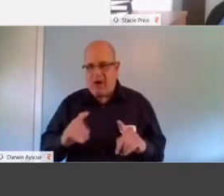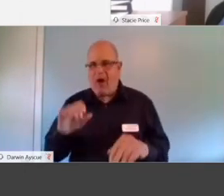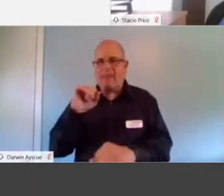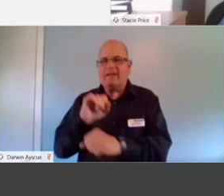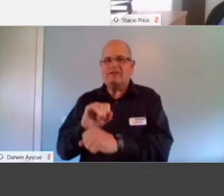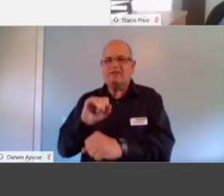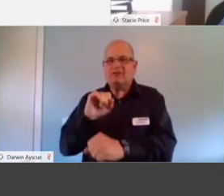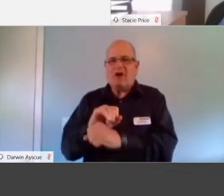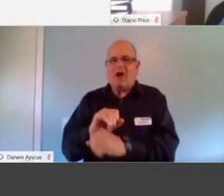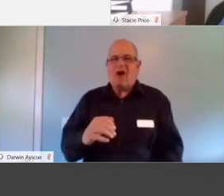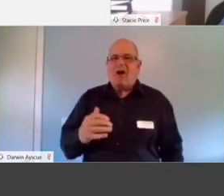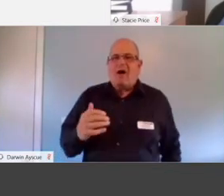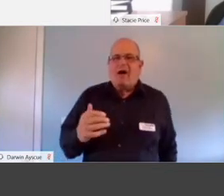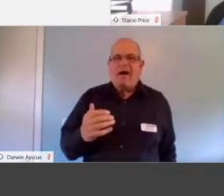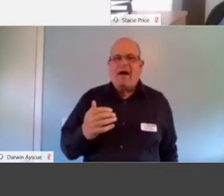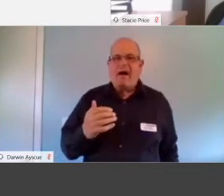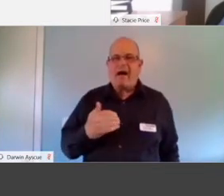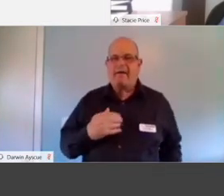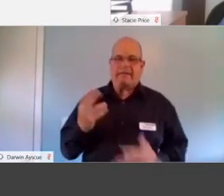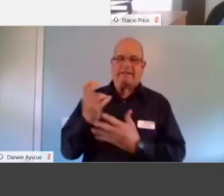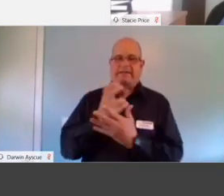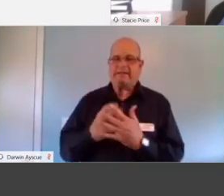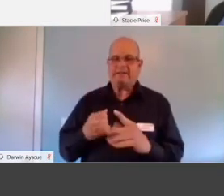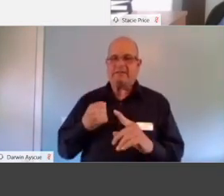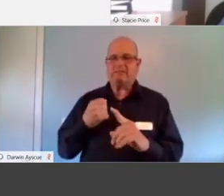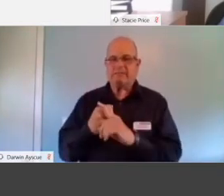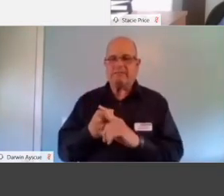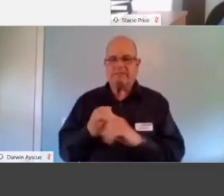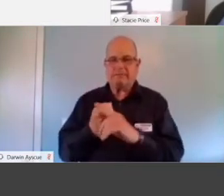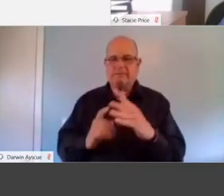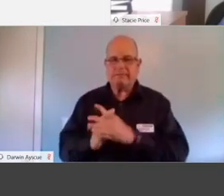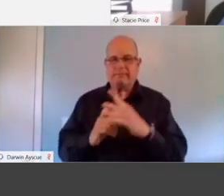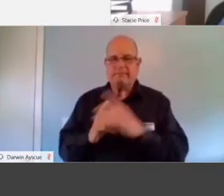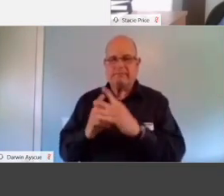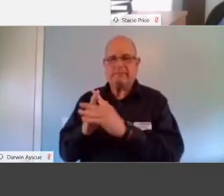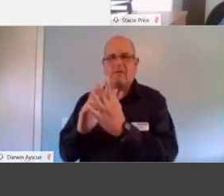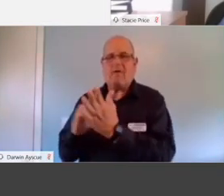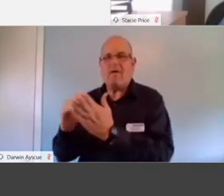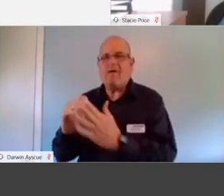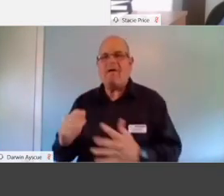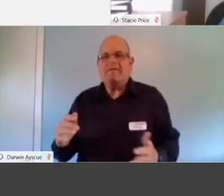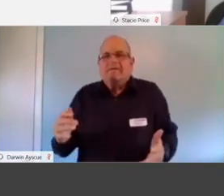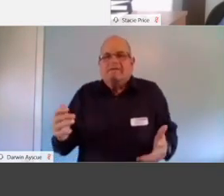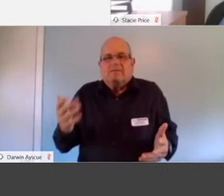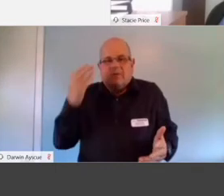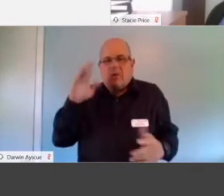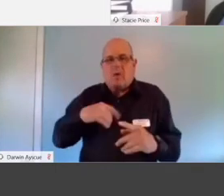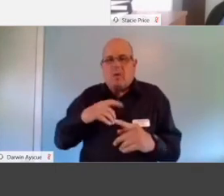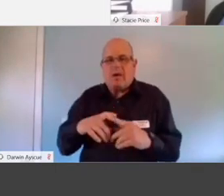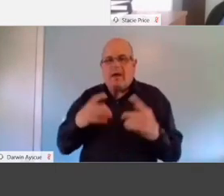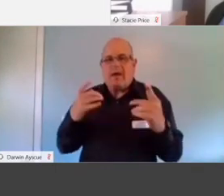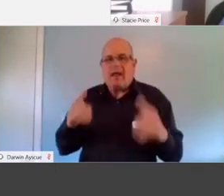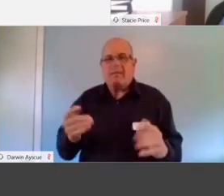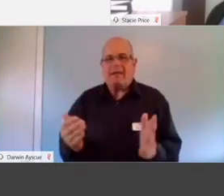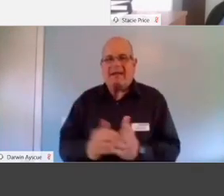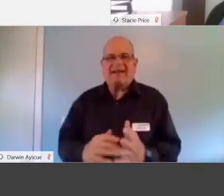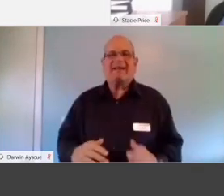having unpredictable seizures, et cetera, throws type things may be things that an employer